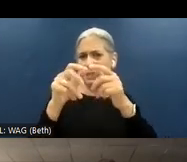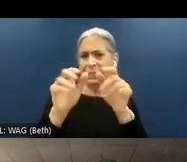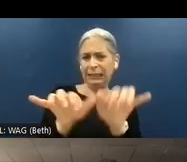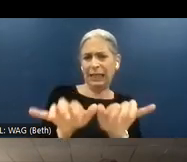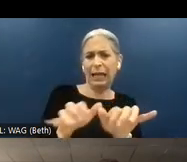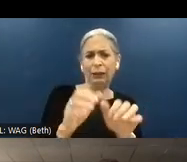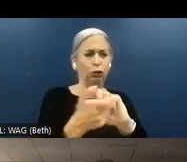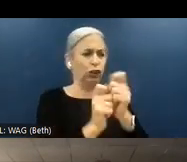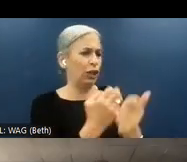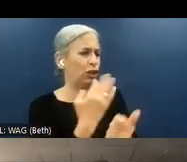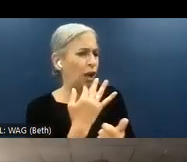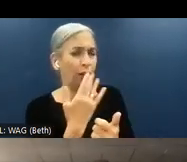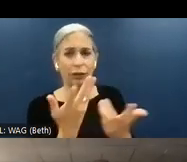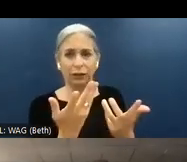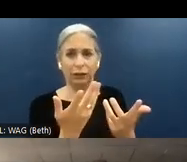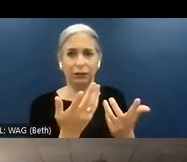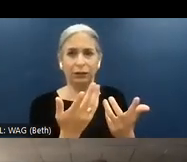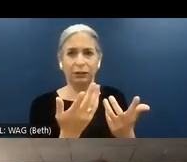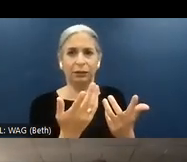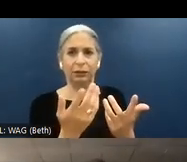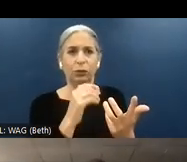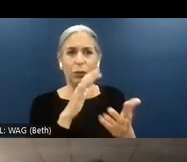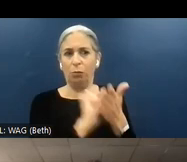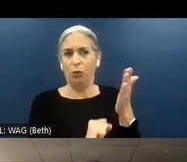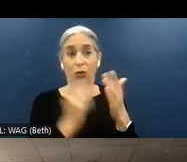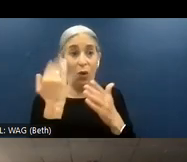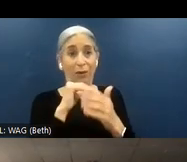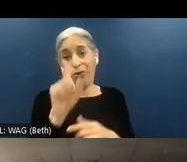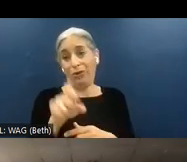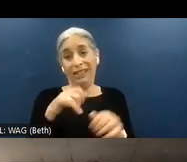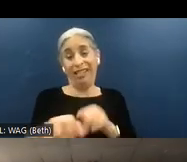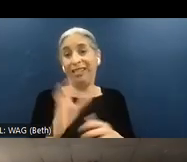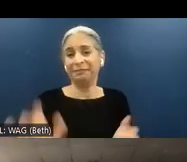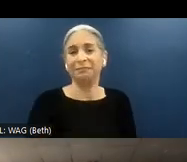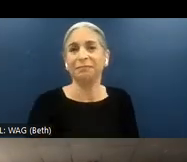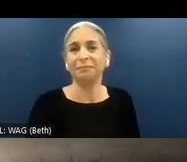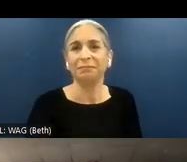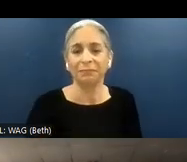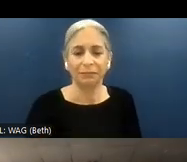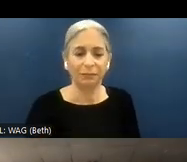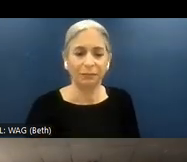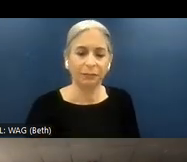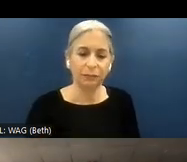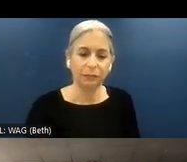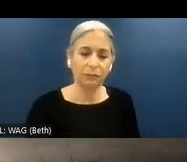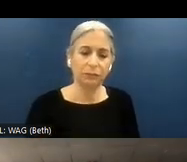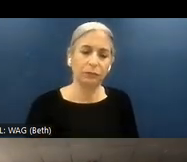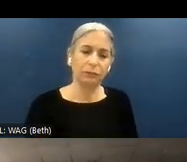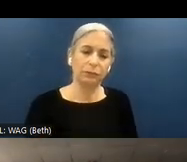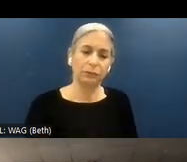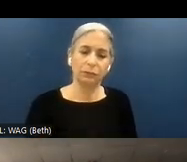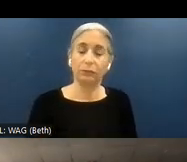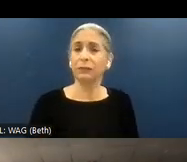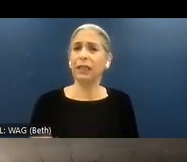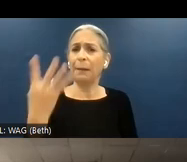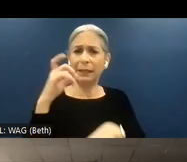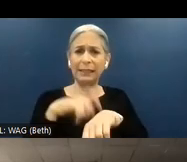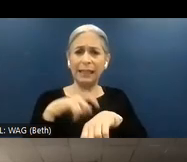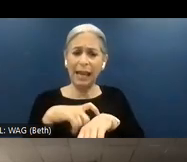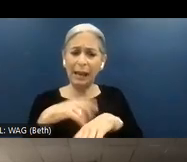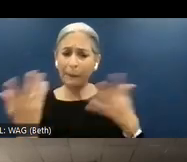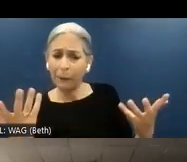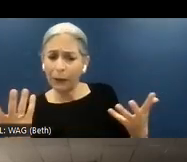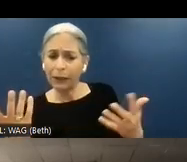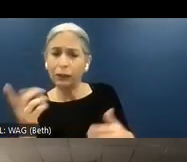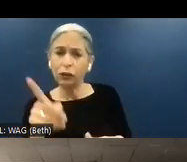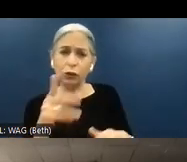We removed it because it is no longer needed. How much time on average do you use for a